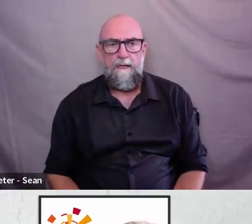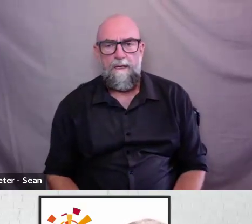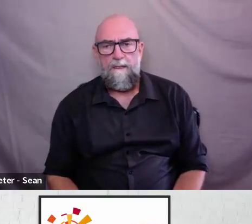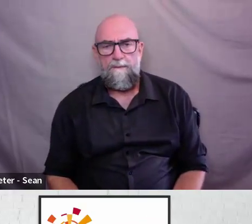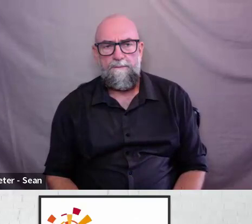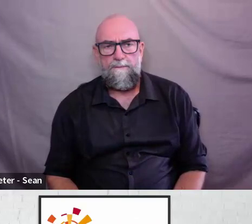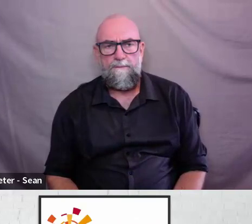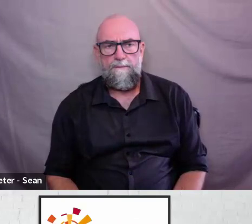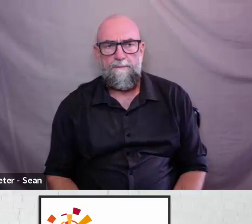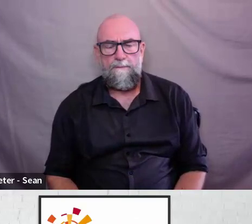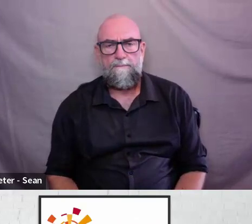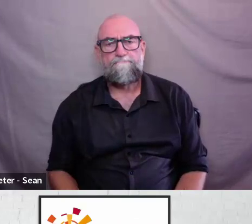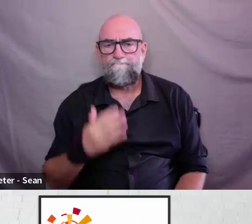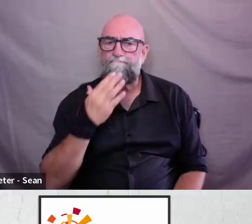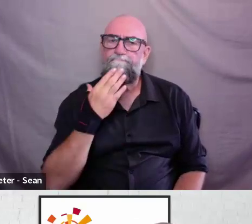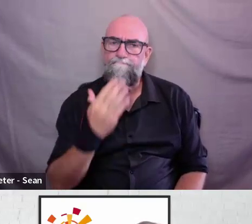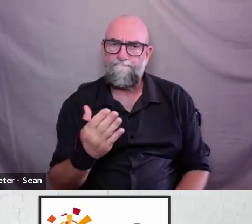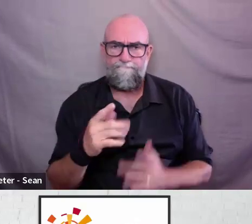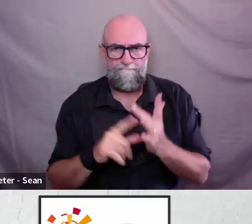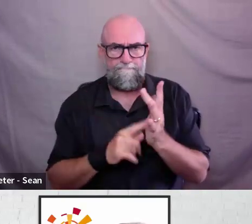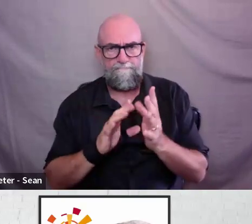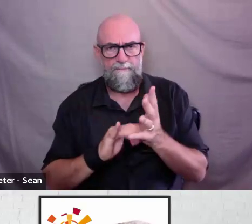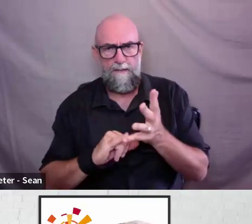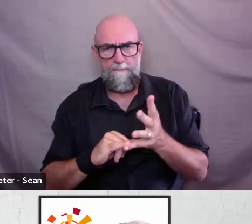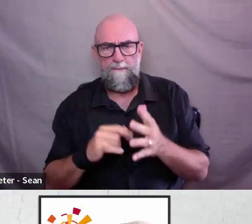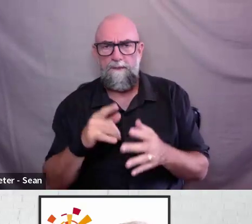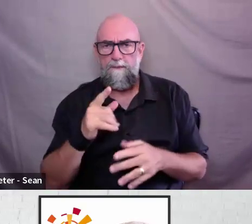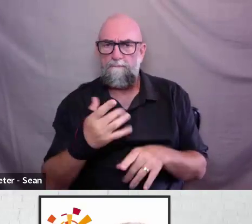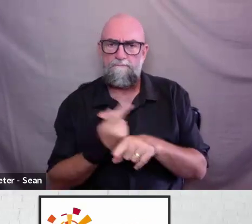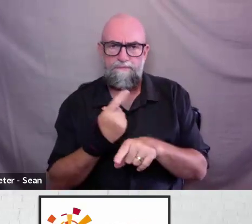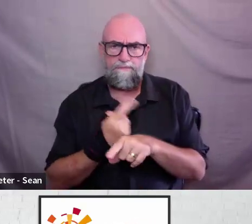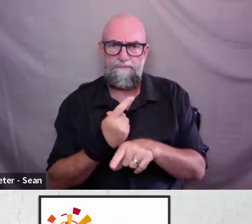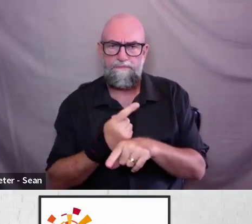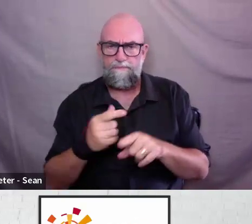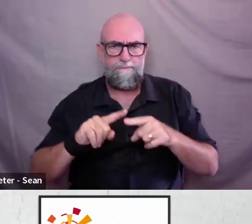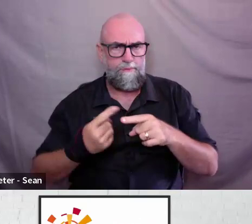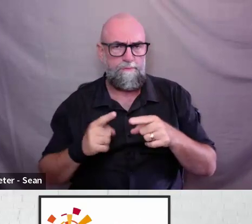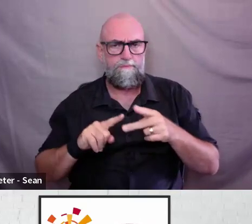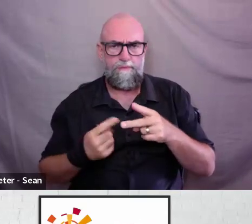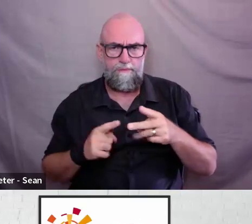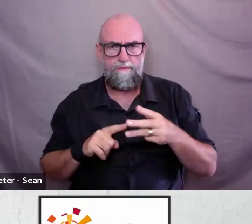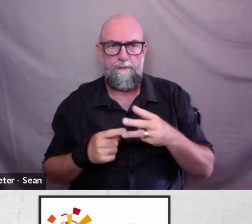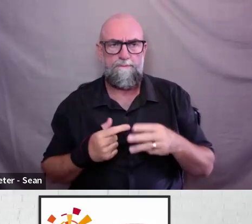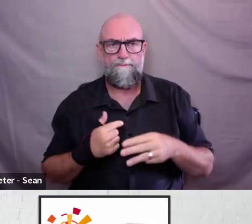and I love action and I would add to your piece around crossing the threshold that actually the arts